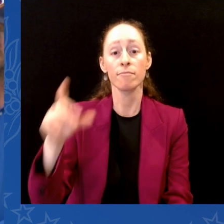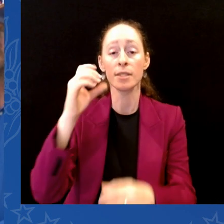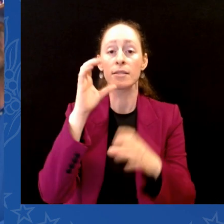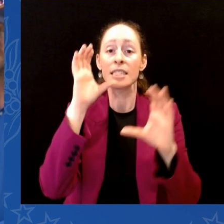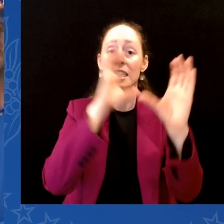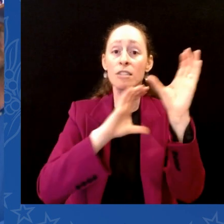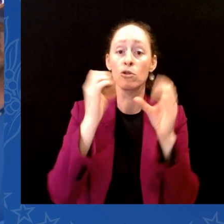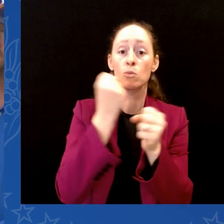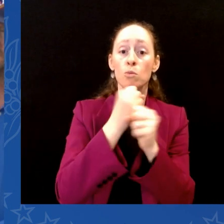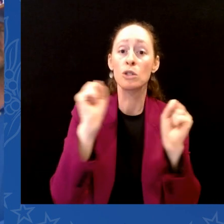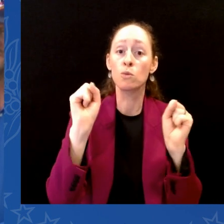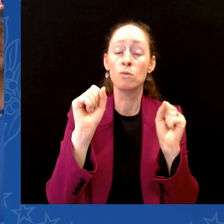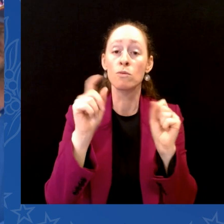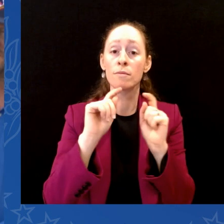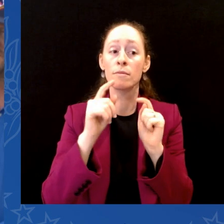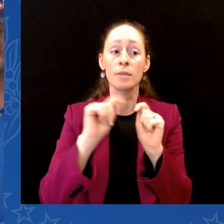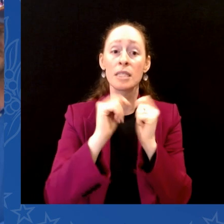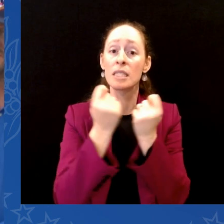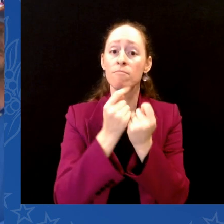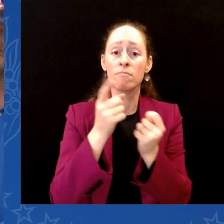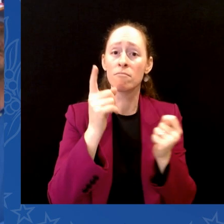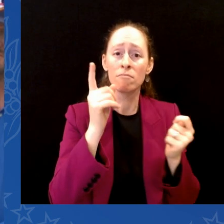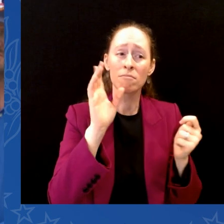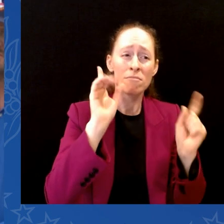Yesterday, in Lee County alone, the search and rescue teams